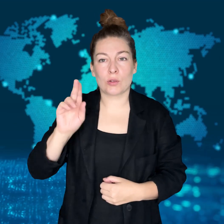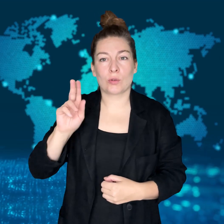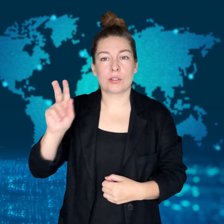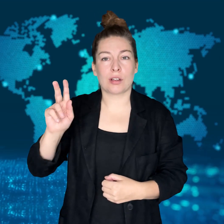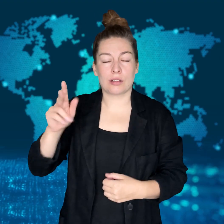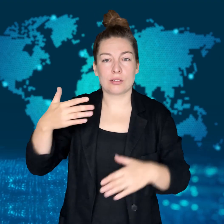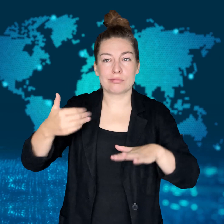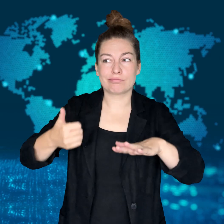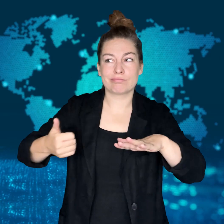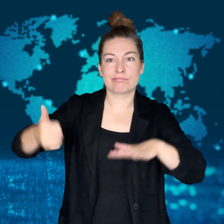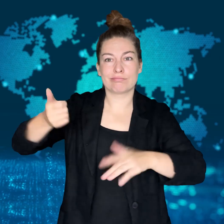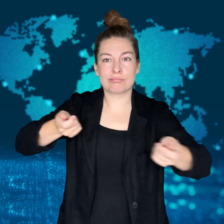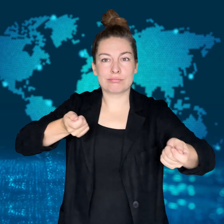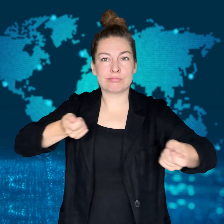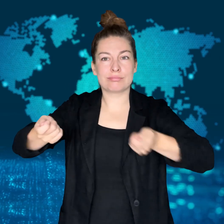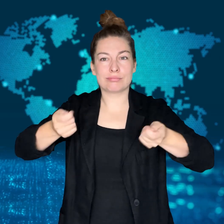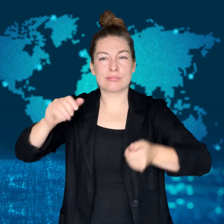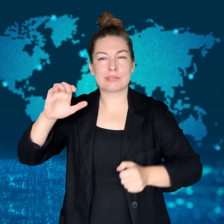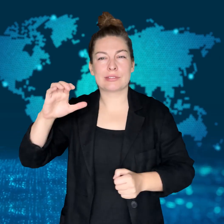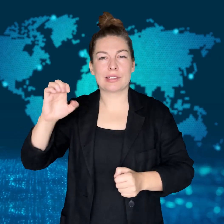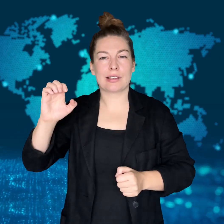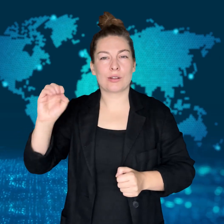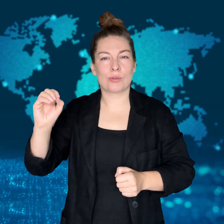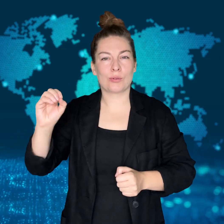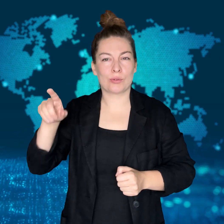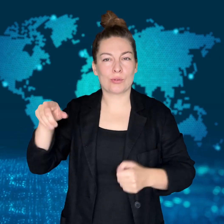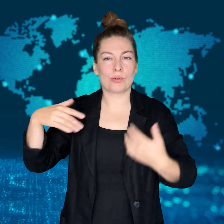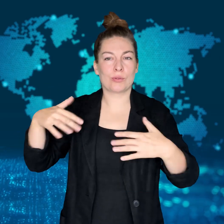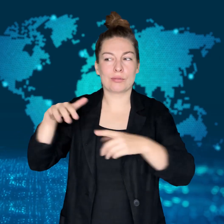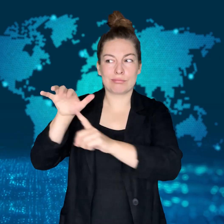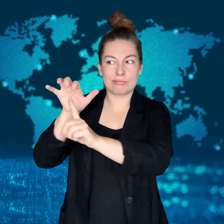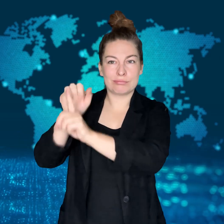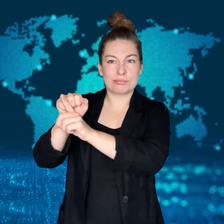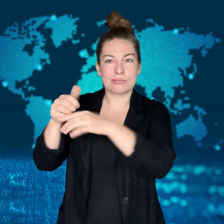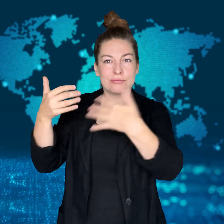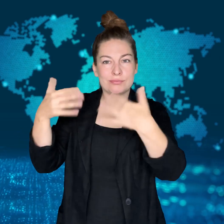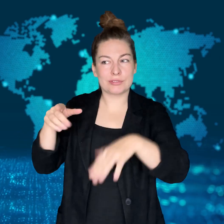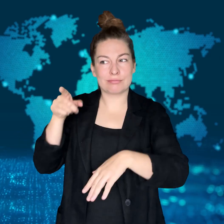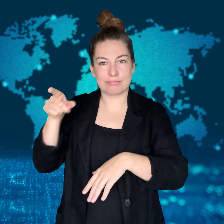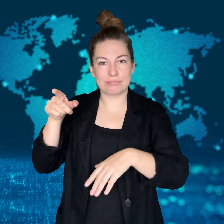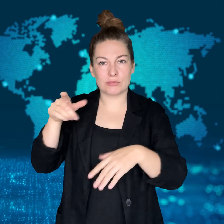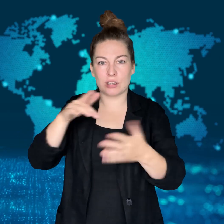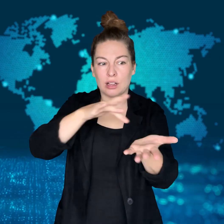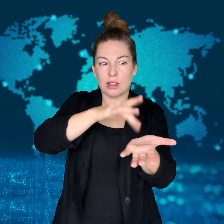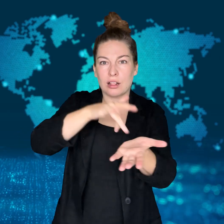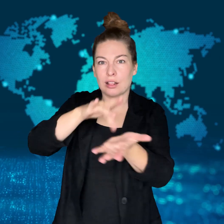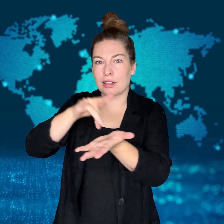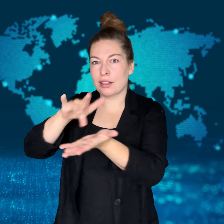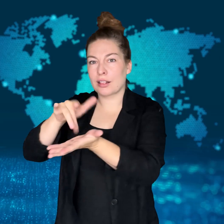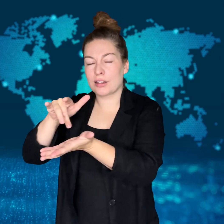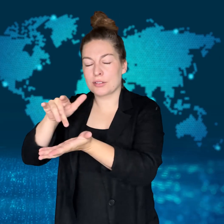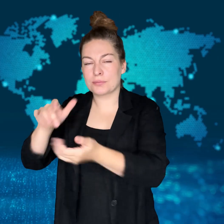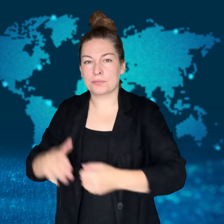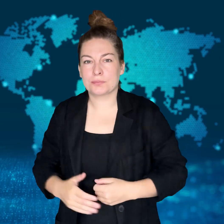CEO accused of exploiting